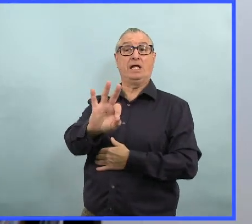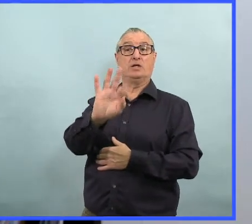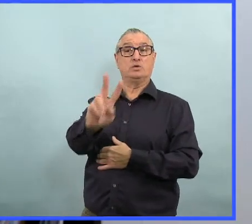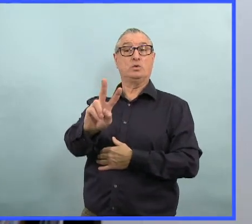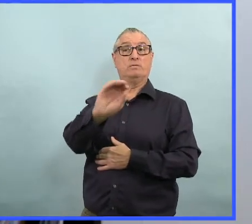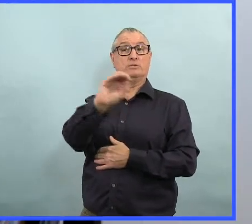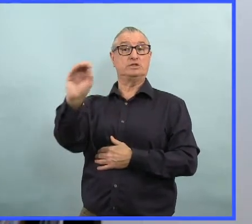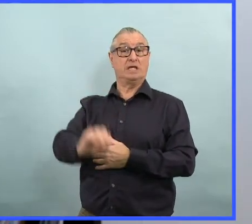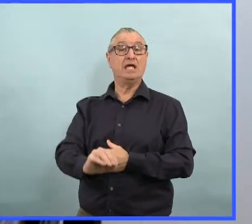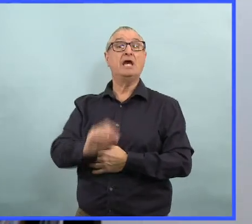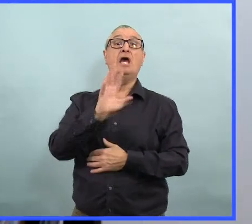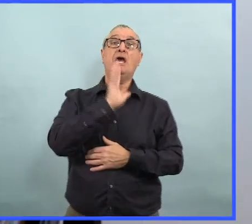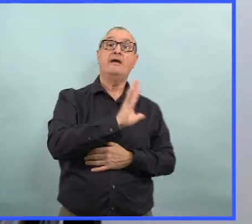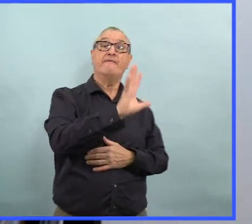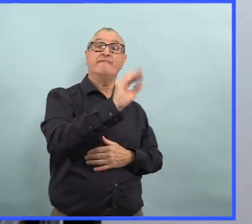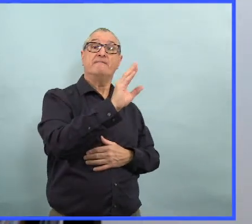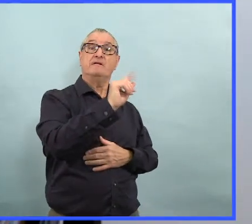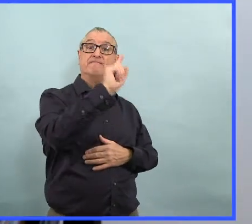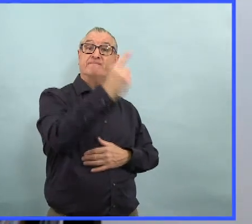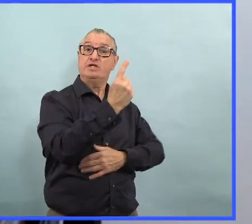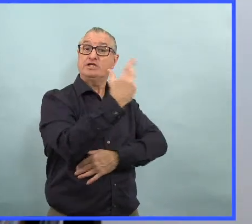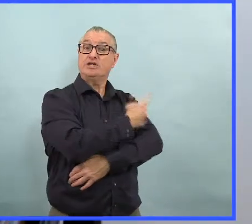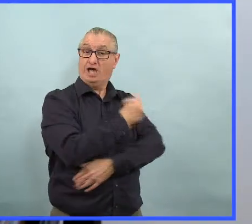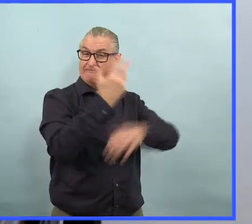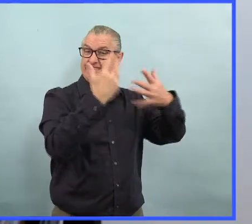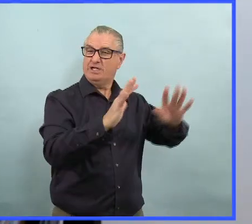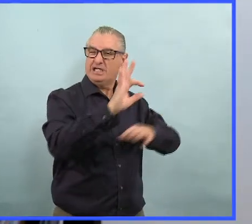and about 90 percent have had two doses and that's great news